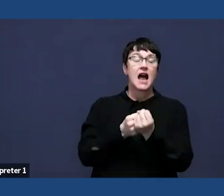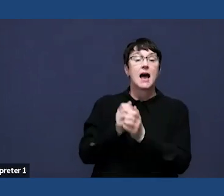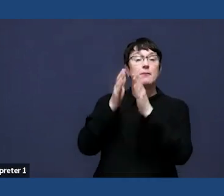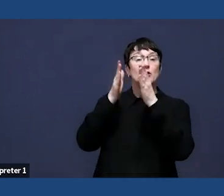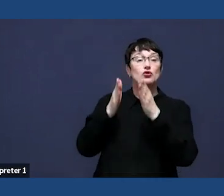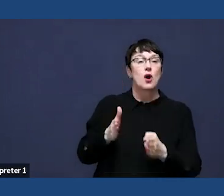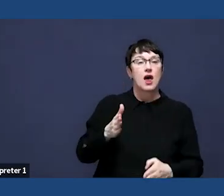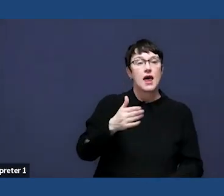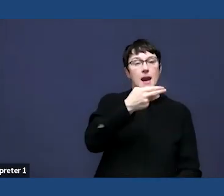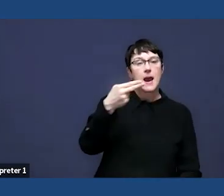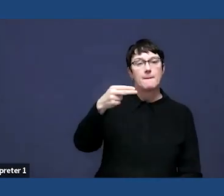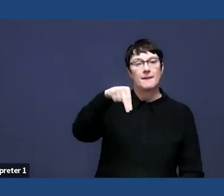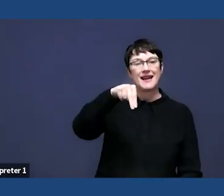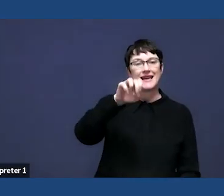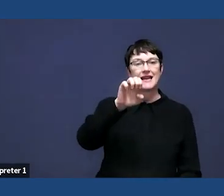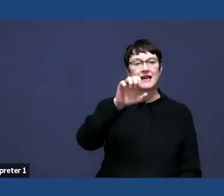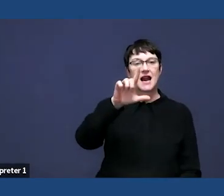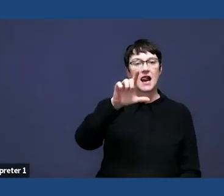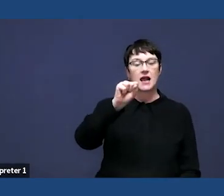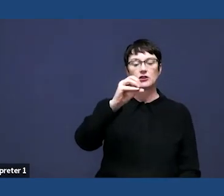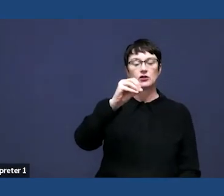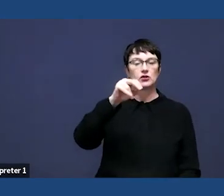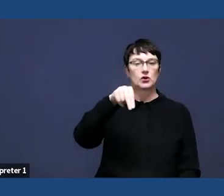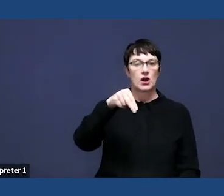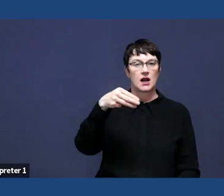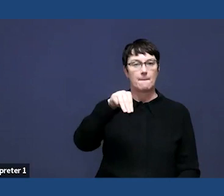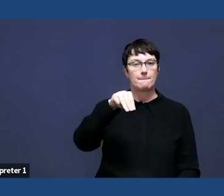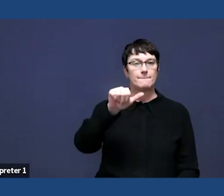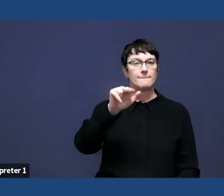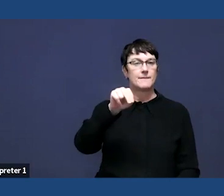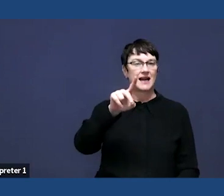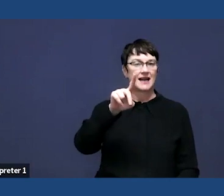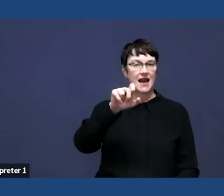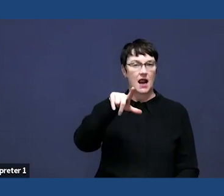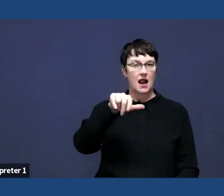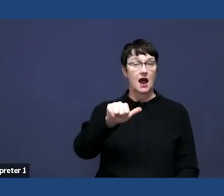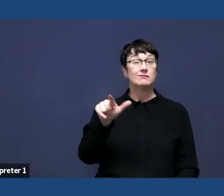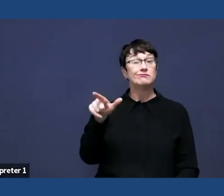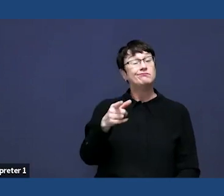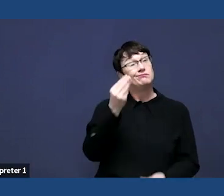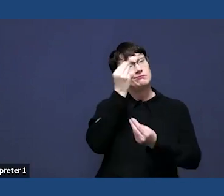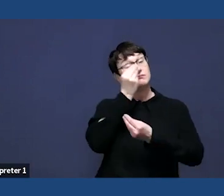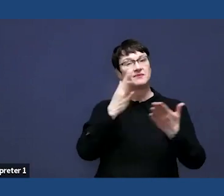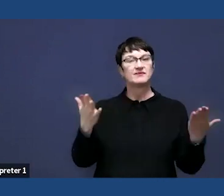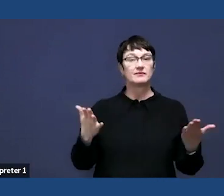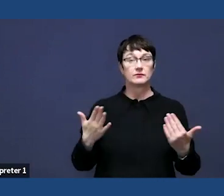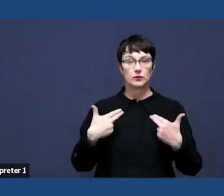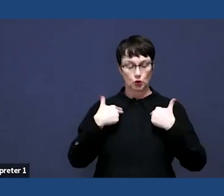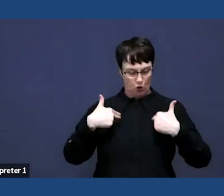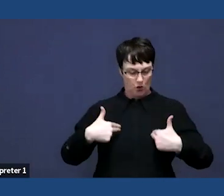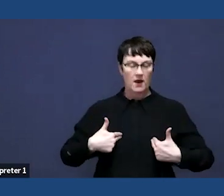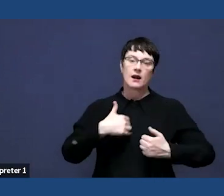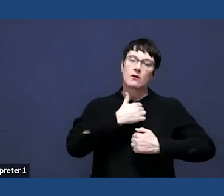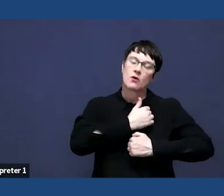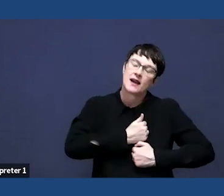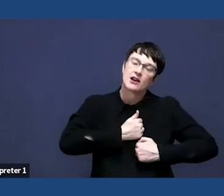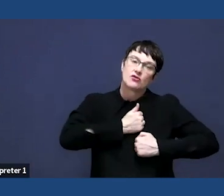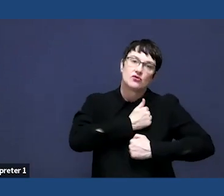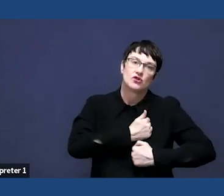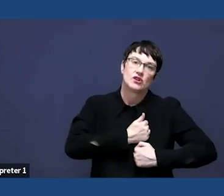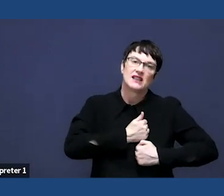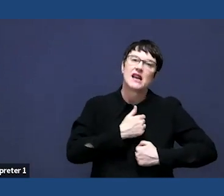Our human compassion bind us to one another, not in pity or patronizingly but as human,